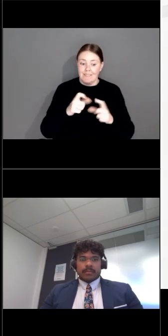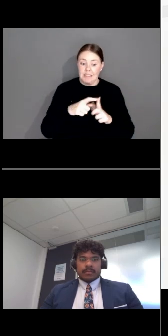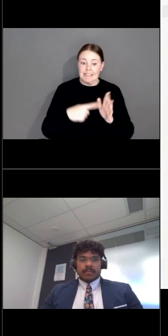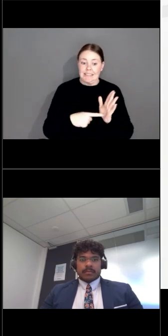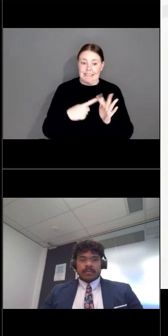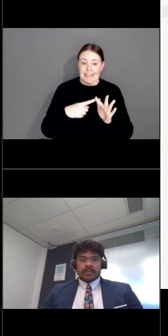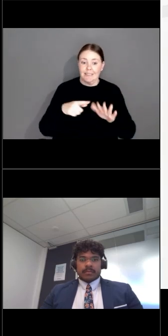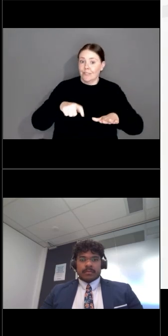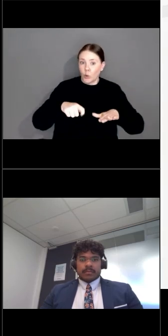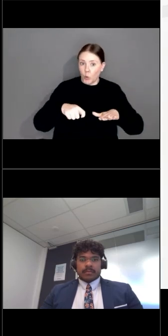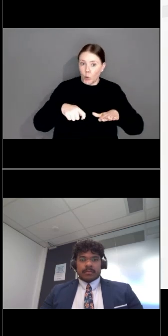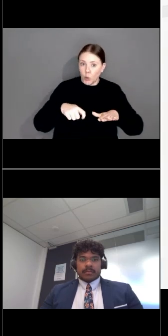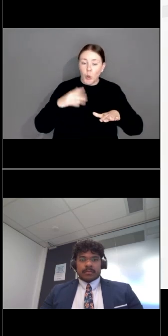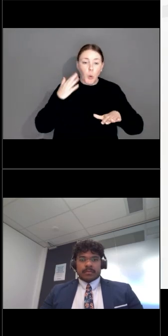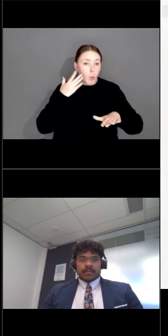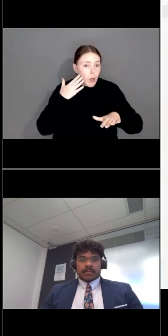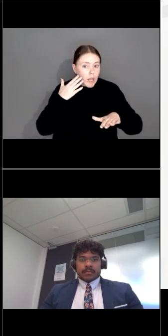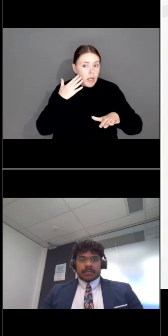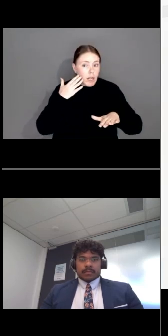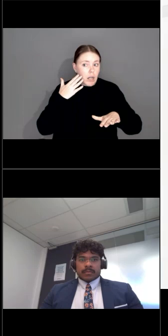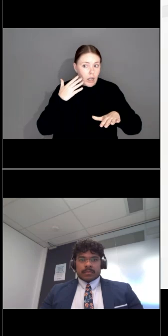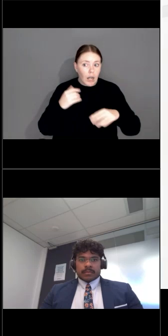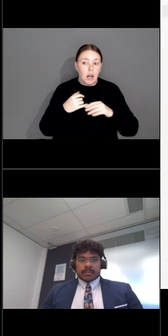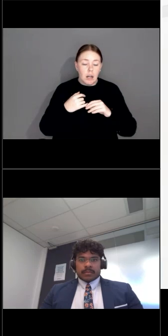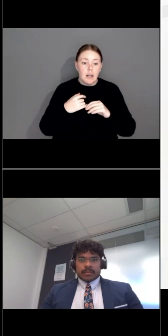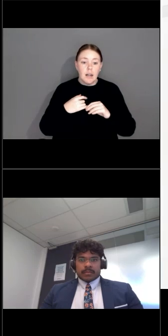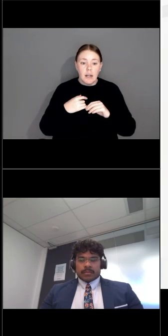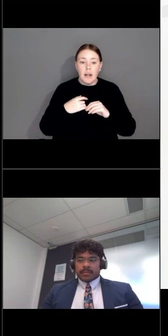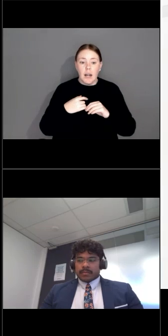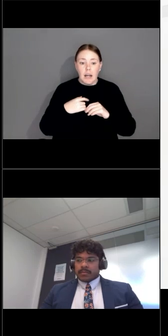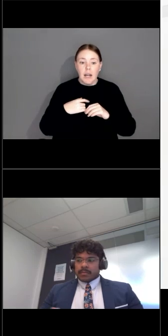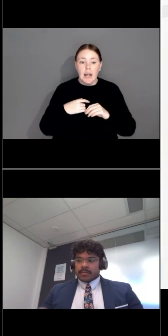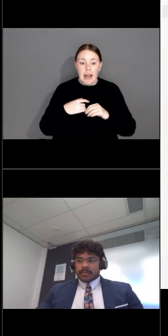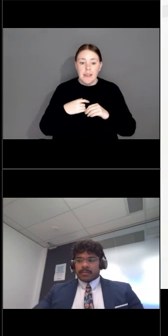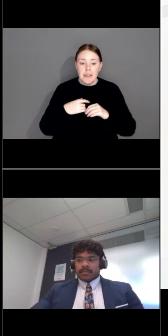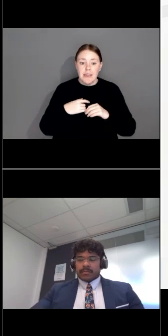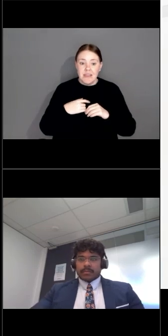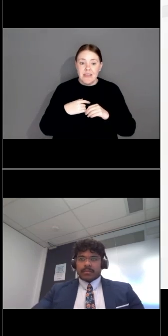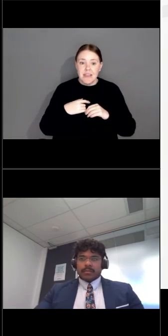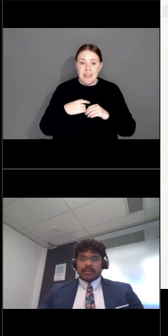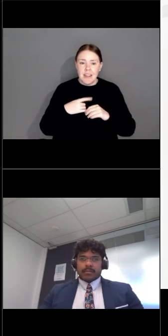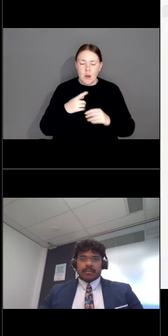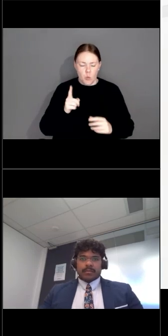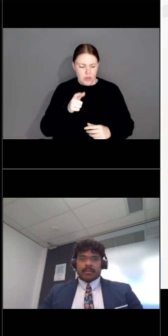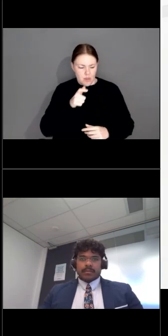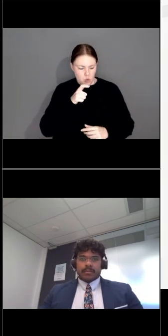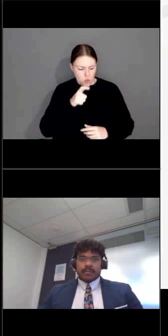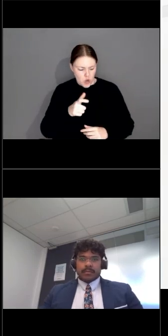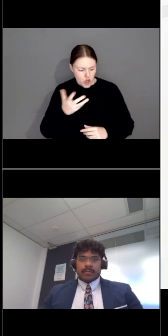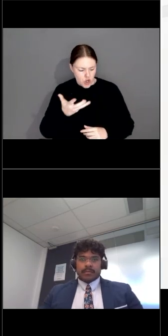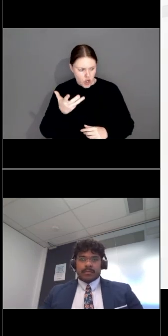they've said um they've had to them um what is that word they use when they go and give the the